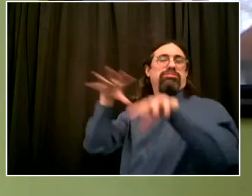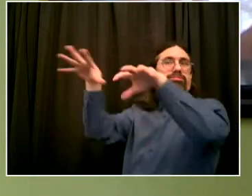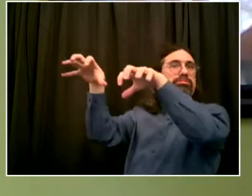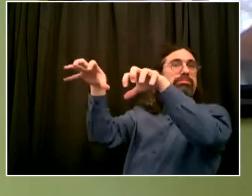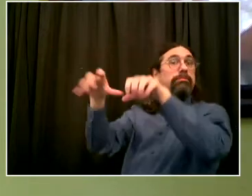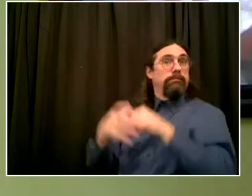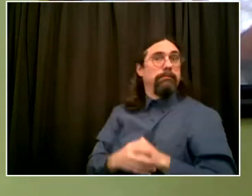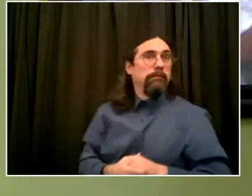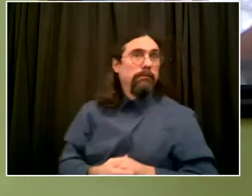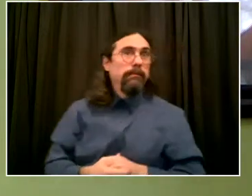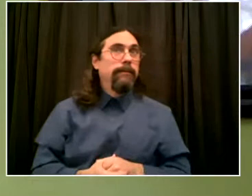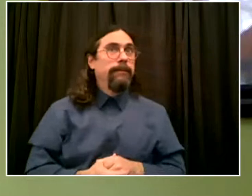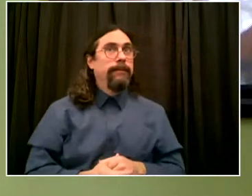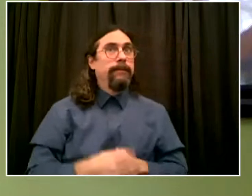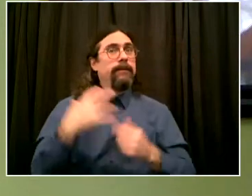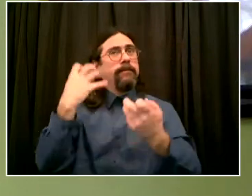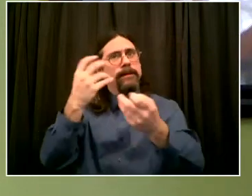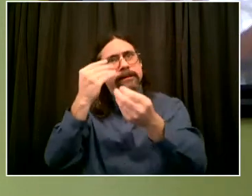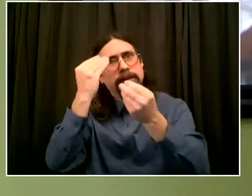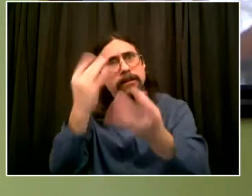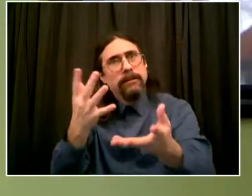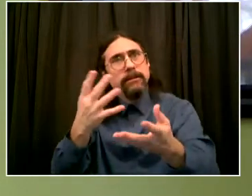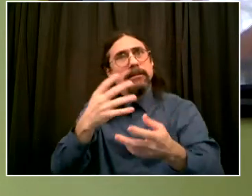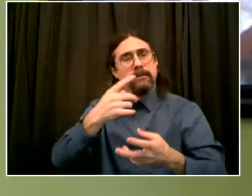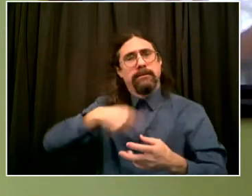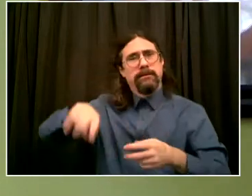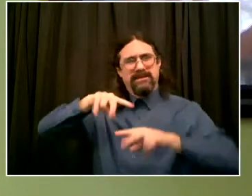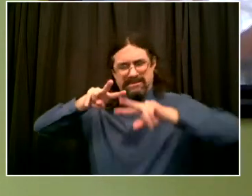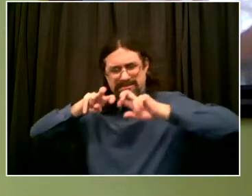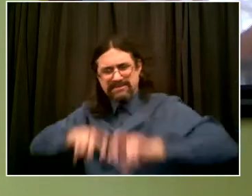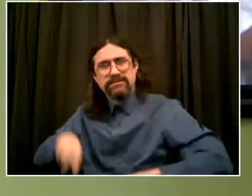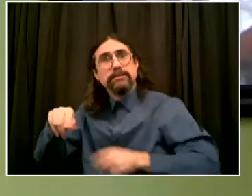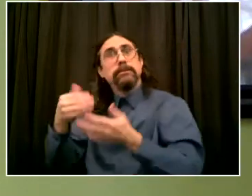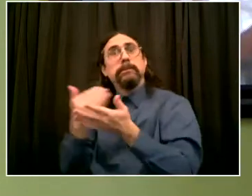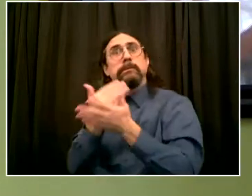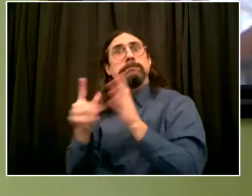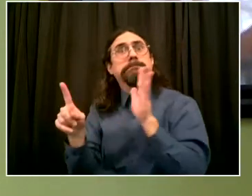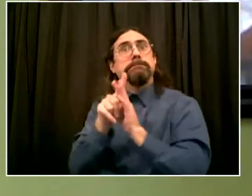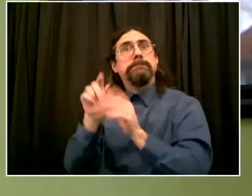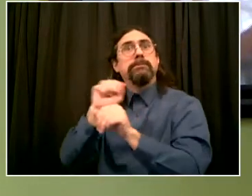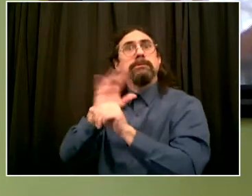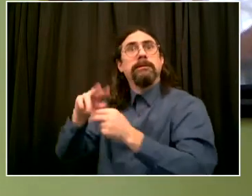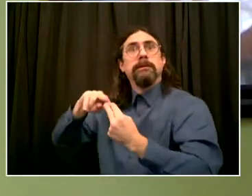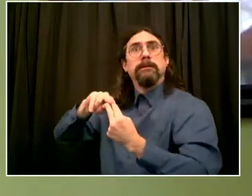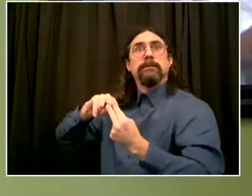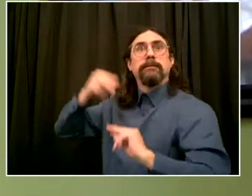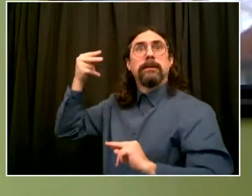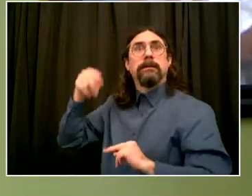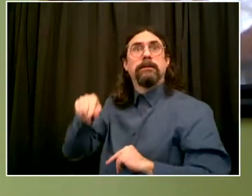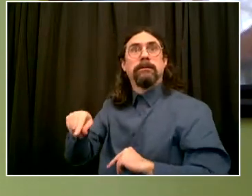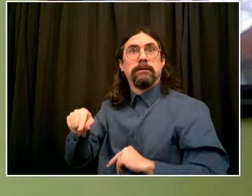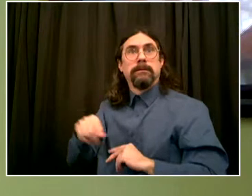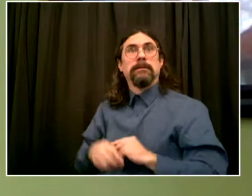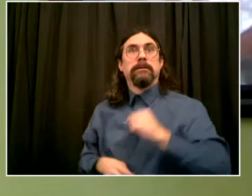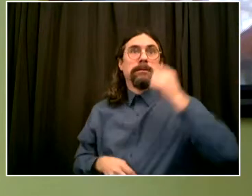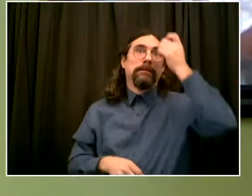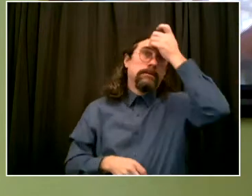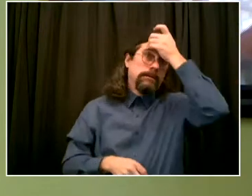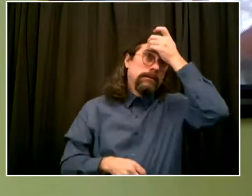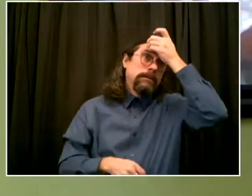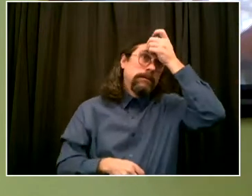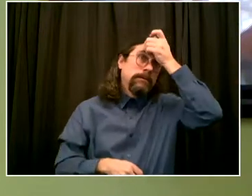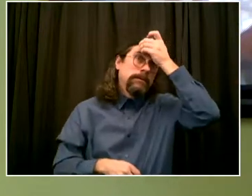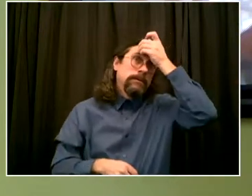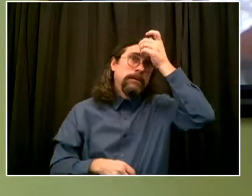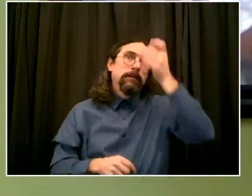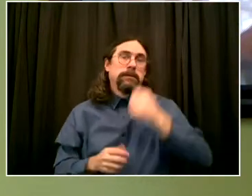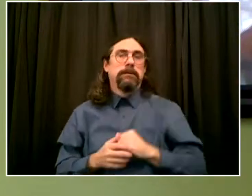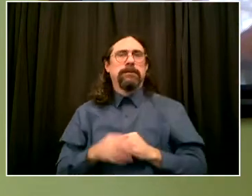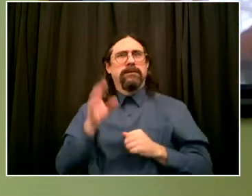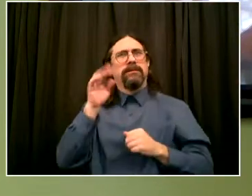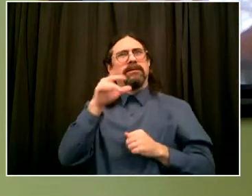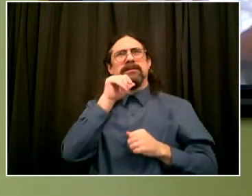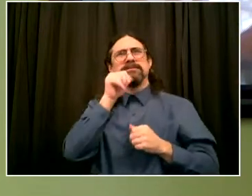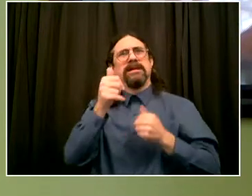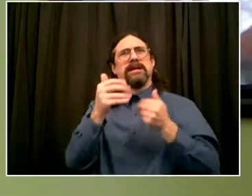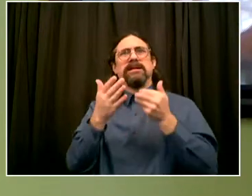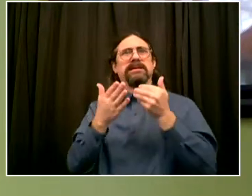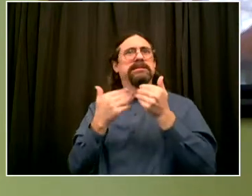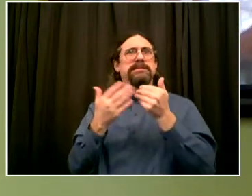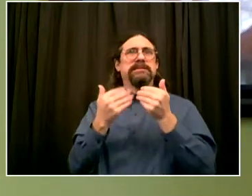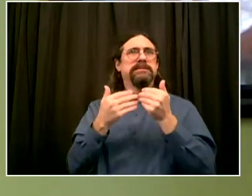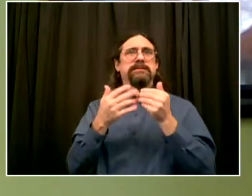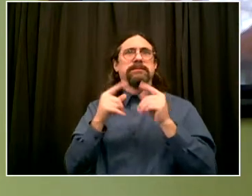TEST TO PERFORM.M.